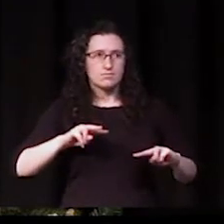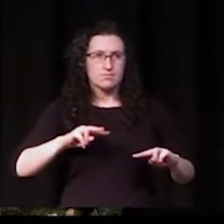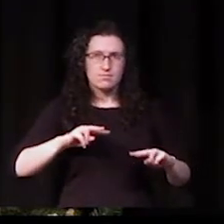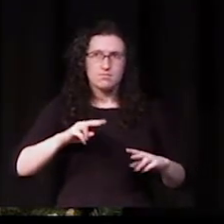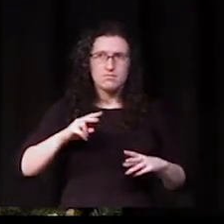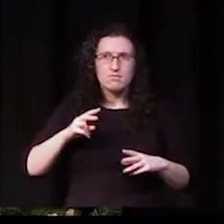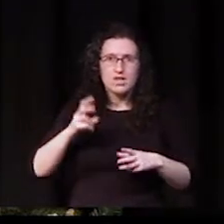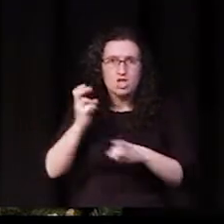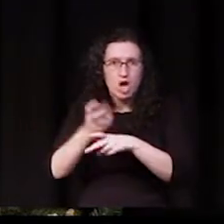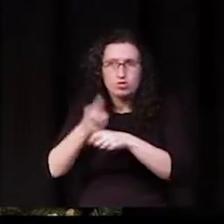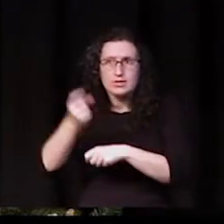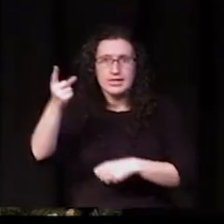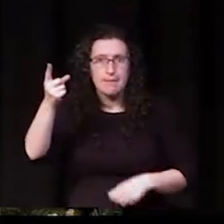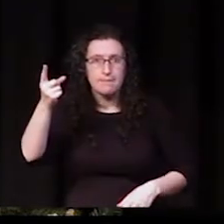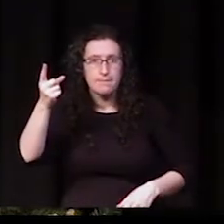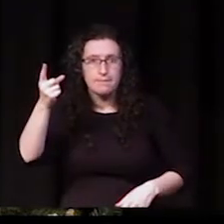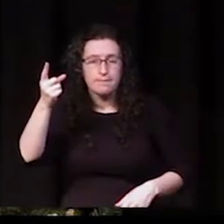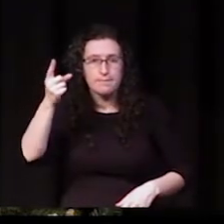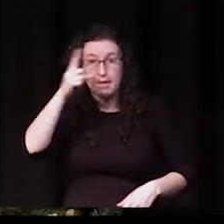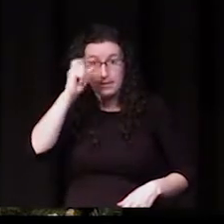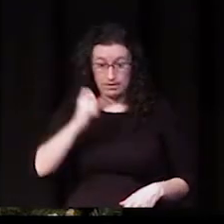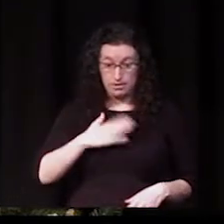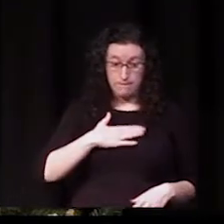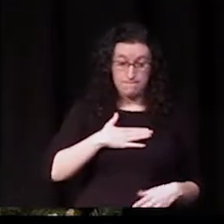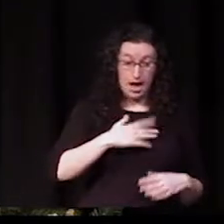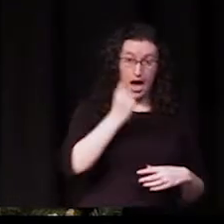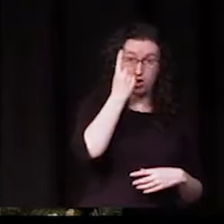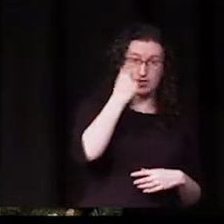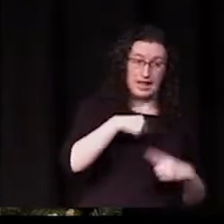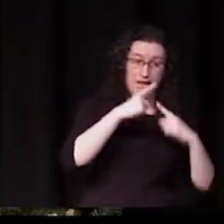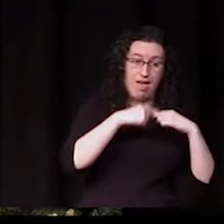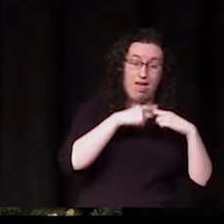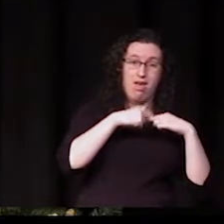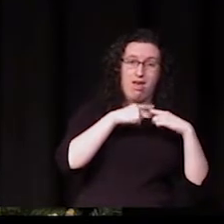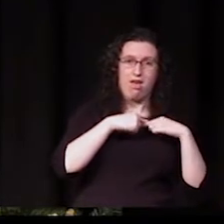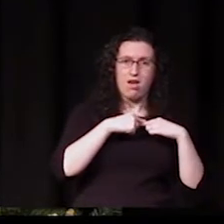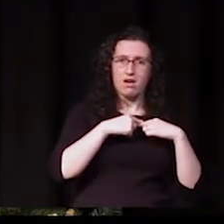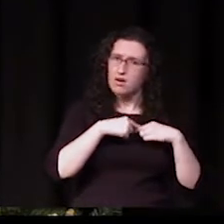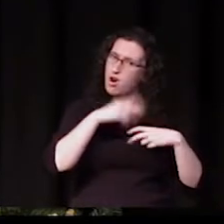if I'm leaning on my understanding. Where have you been leaning on your own understanding